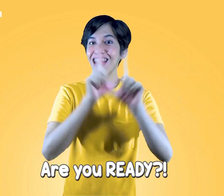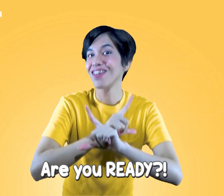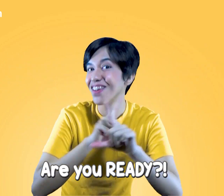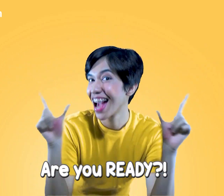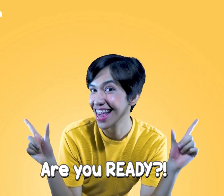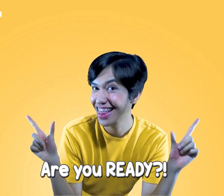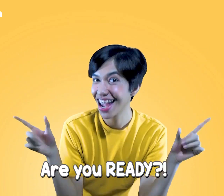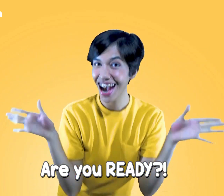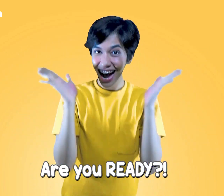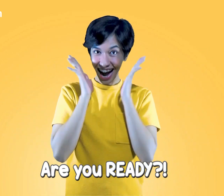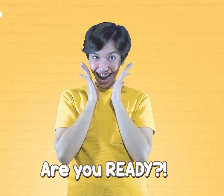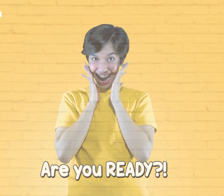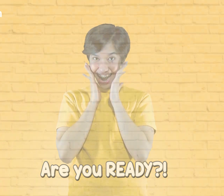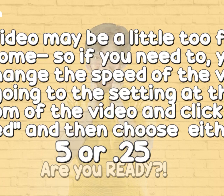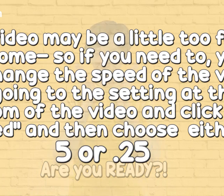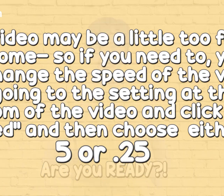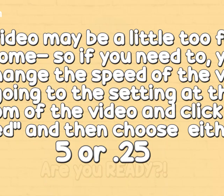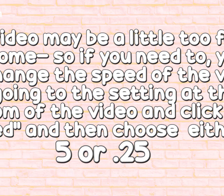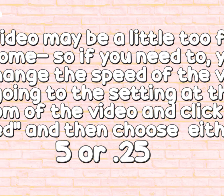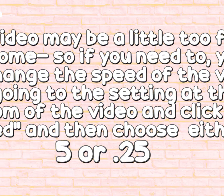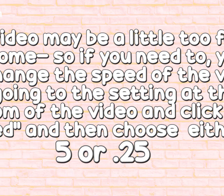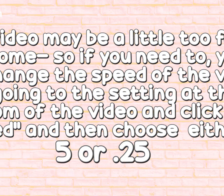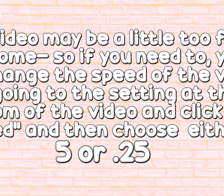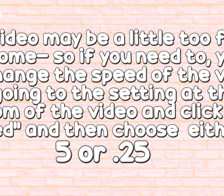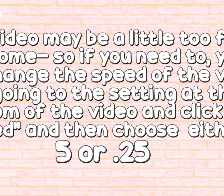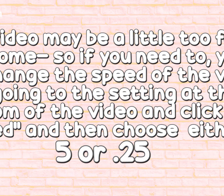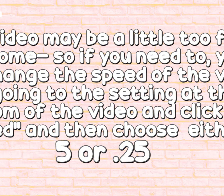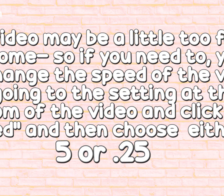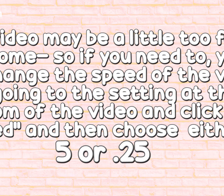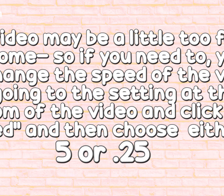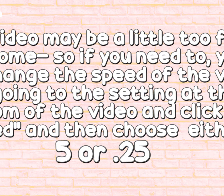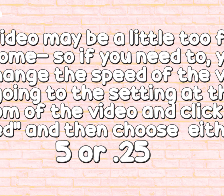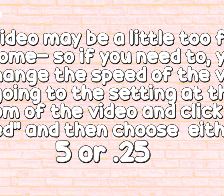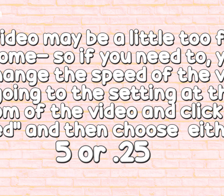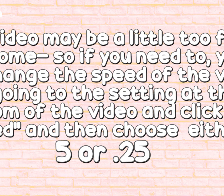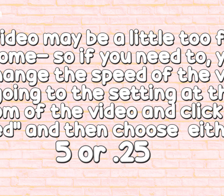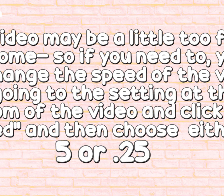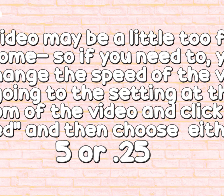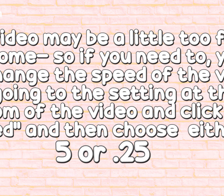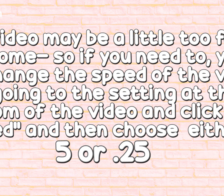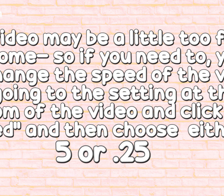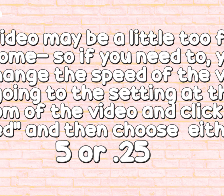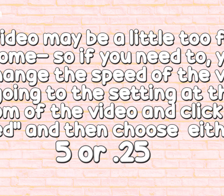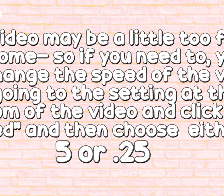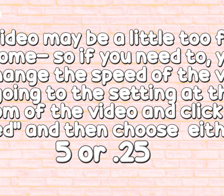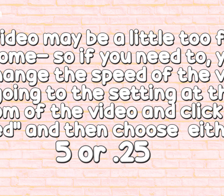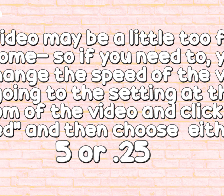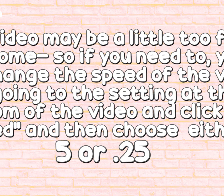Are you READY?! This video may be a little too fast for some~ so if you need to, you can change the speed of the video by going to the setting at the bottom